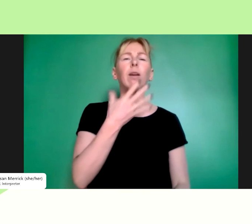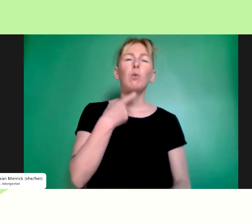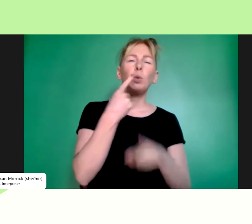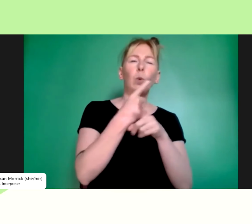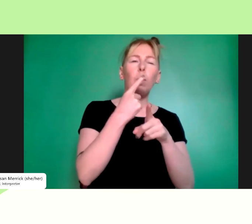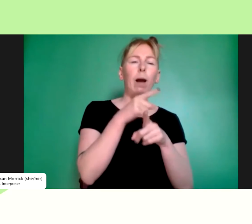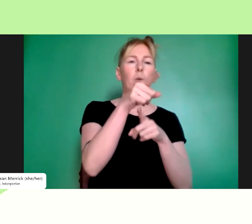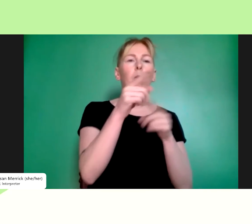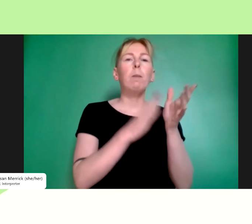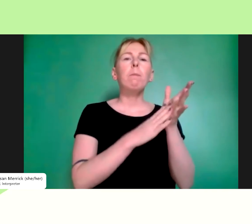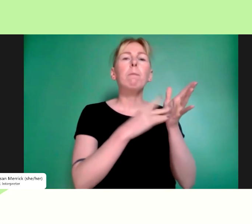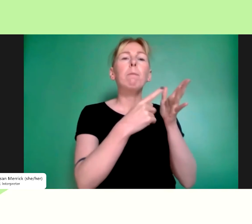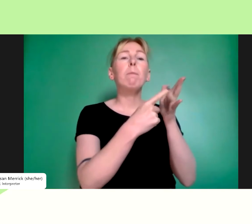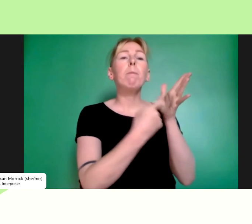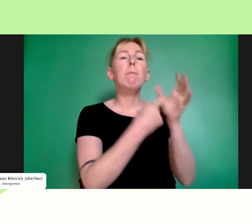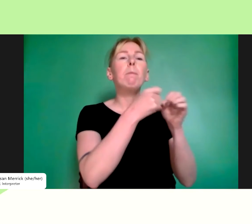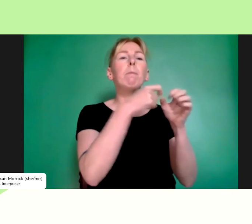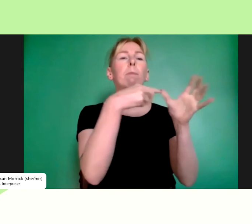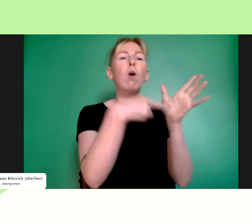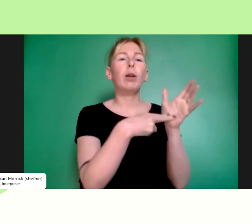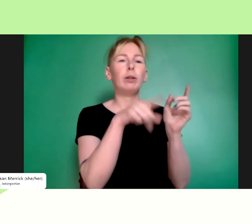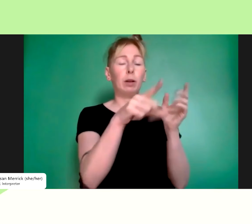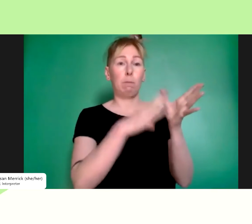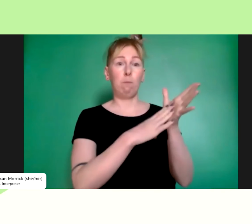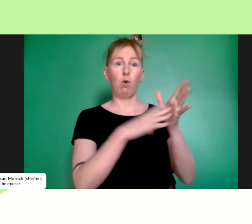Morgan Quaintance is a London based artist and writer.